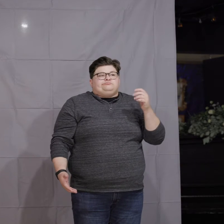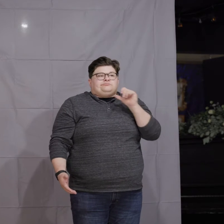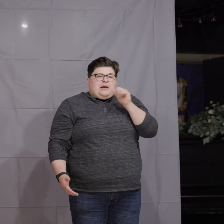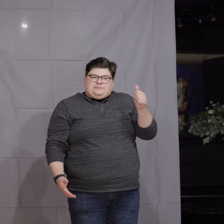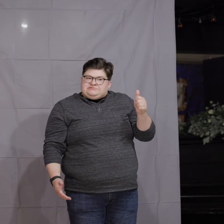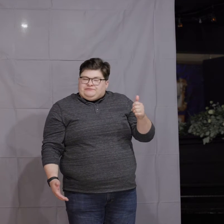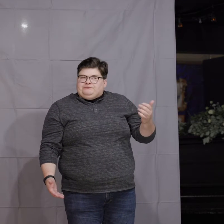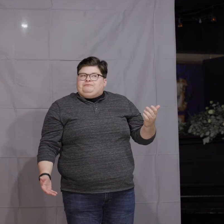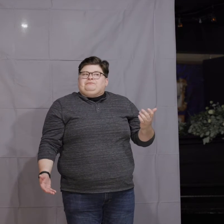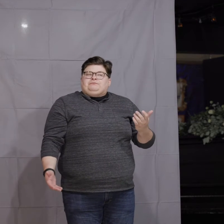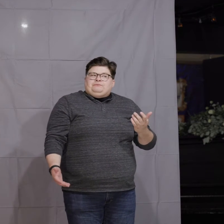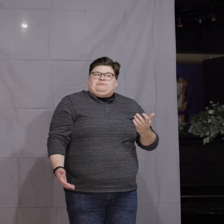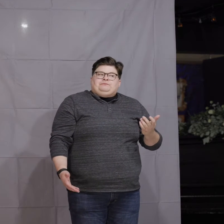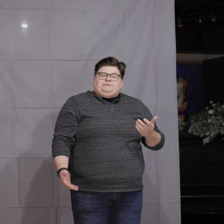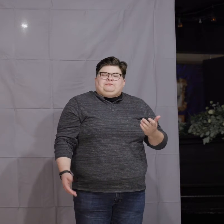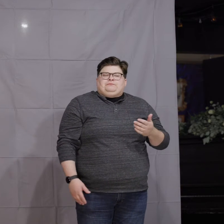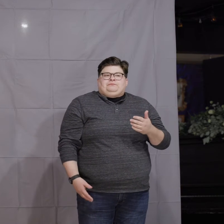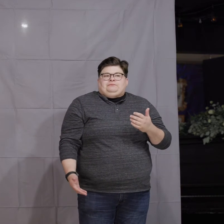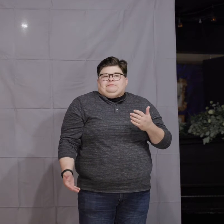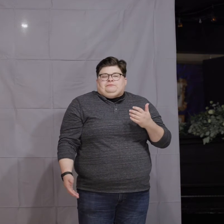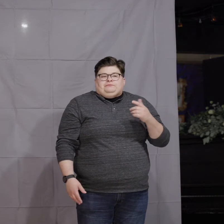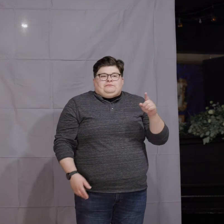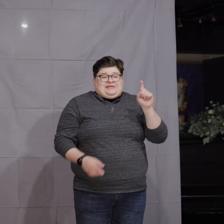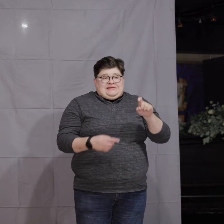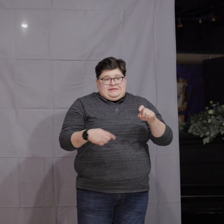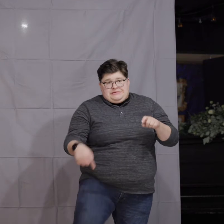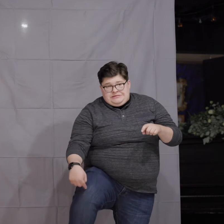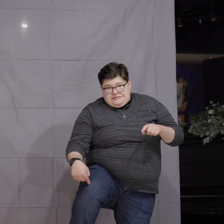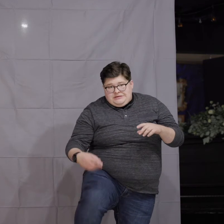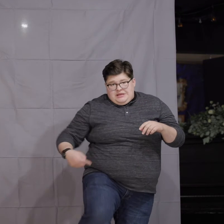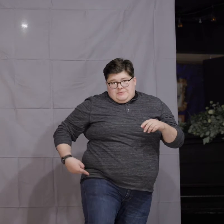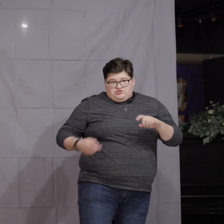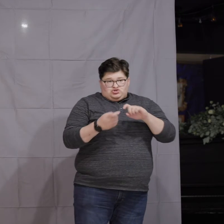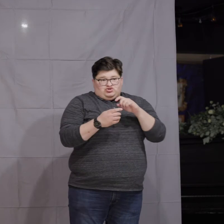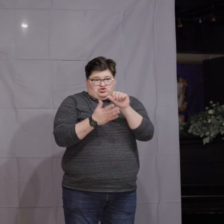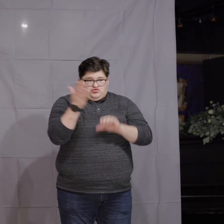and he just wasn't himself. He needed to have surgery on both of his knees